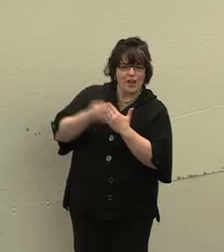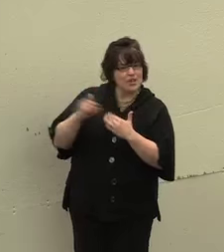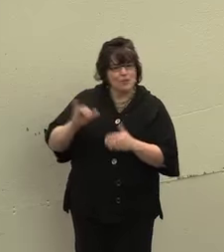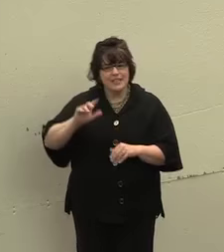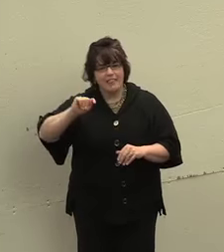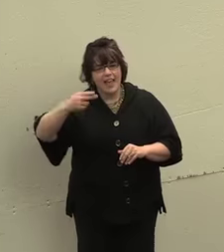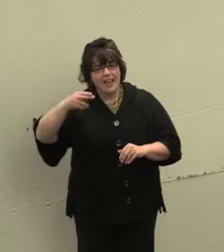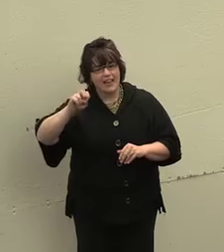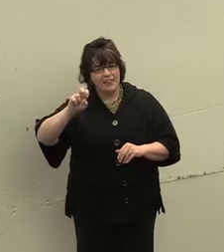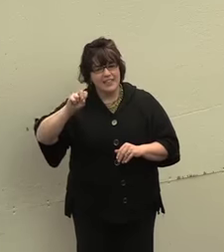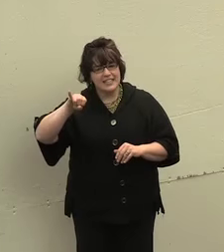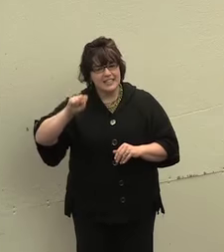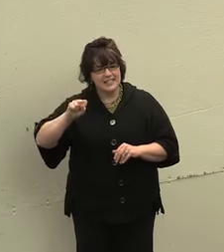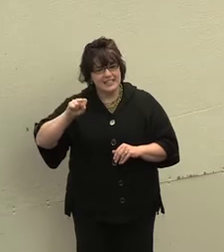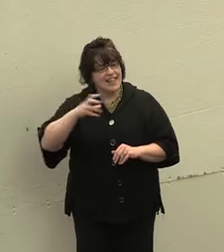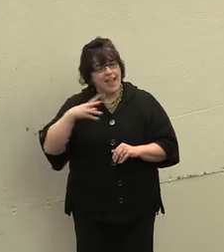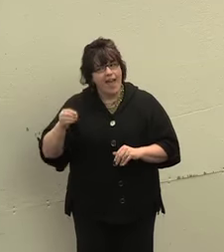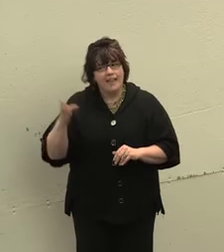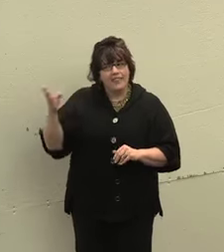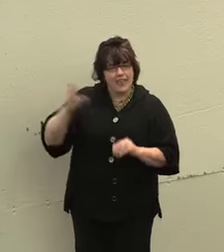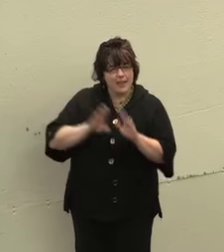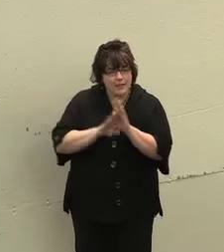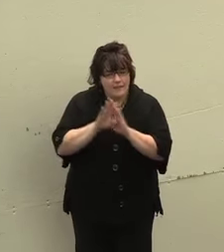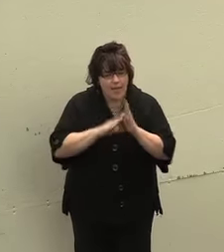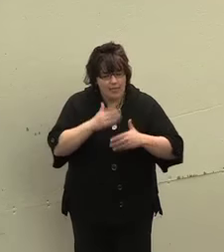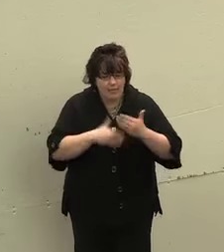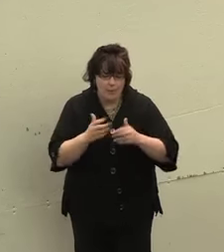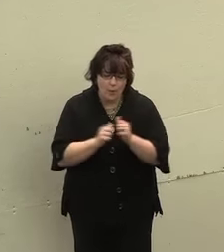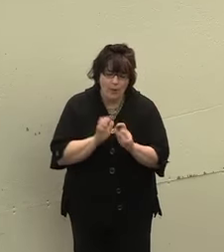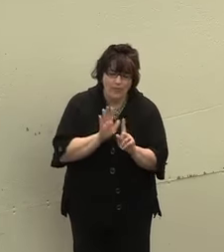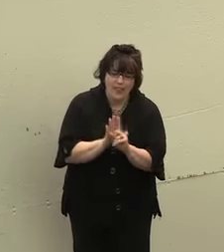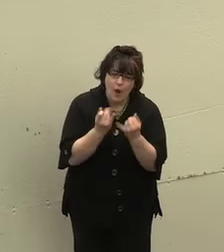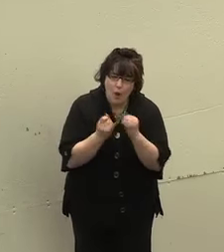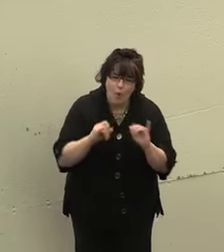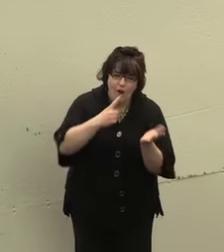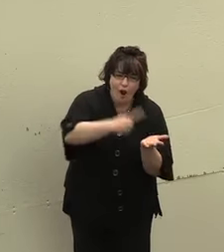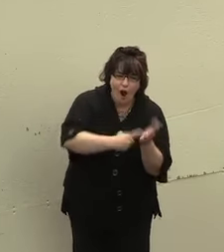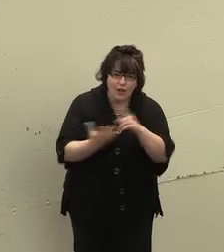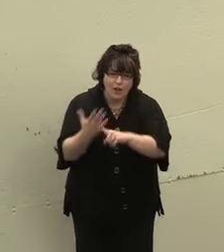And that they develop and they have their own arguments and their own life.